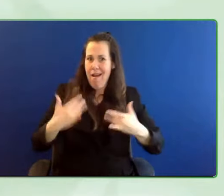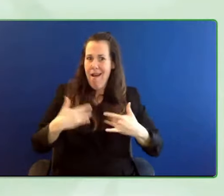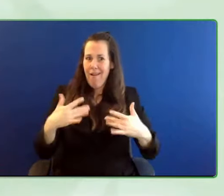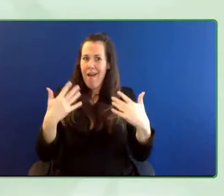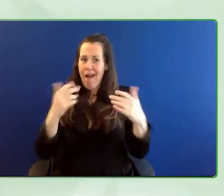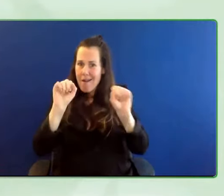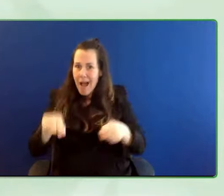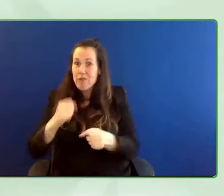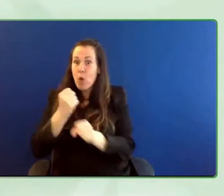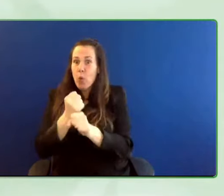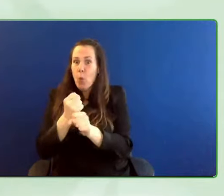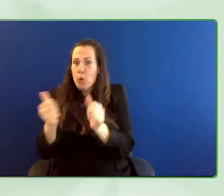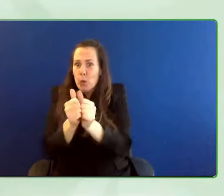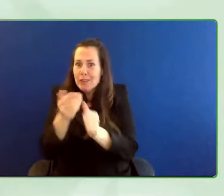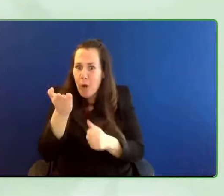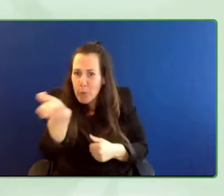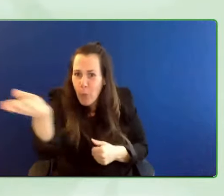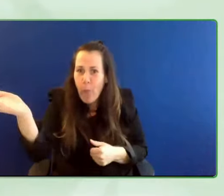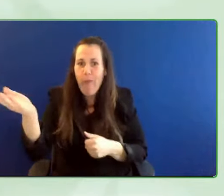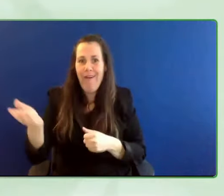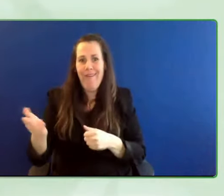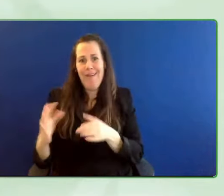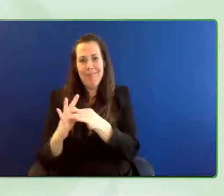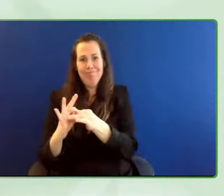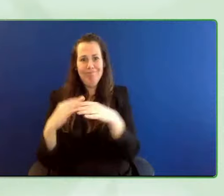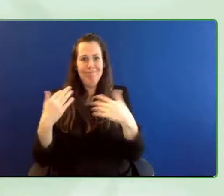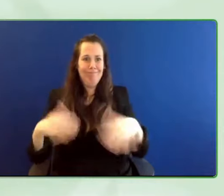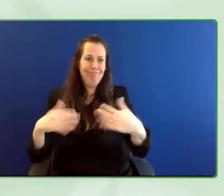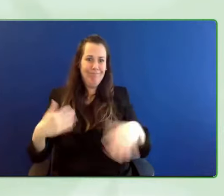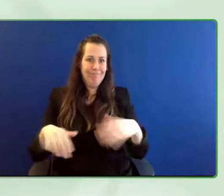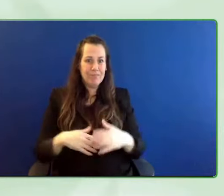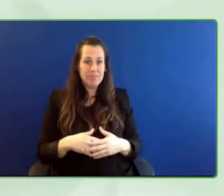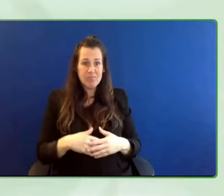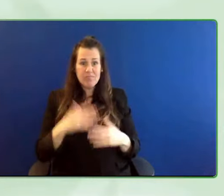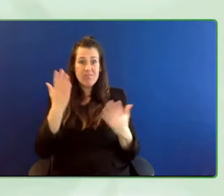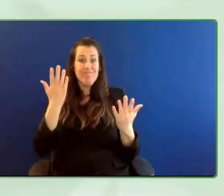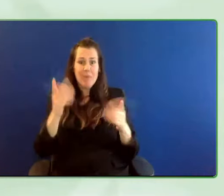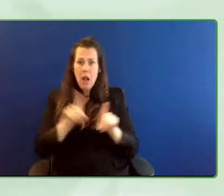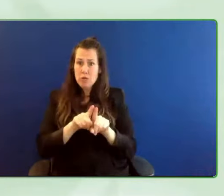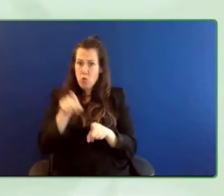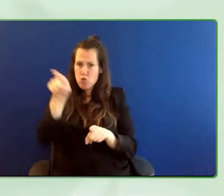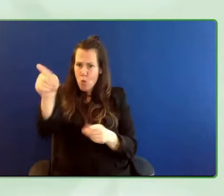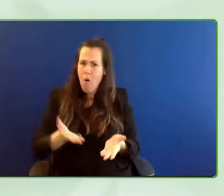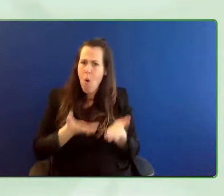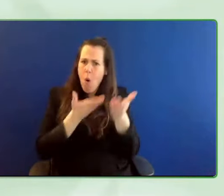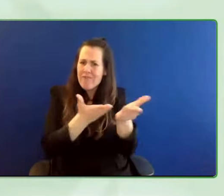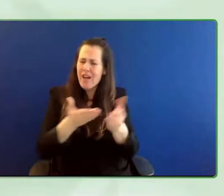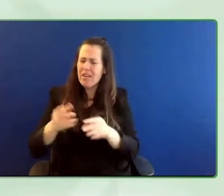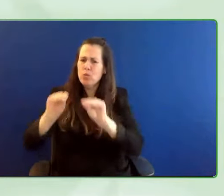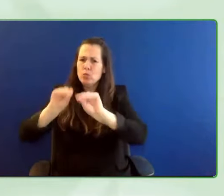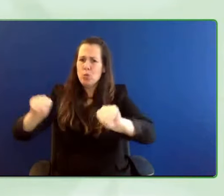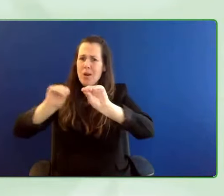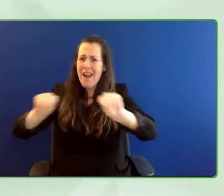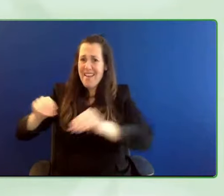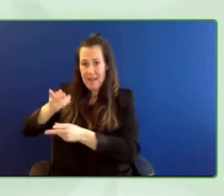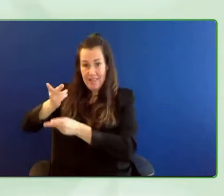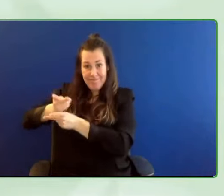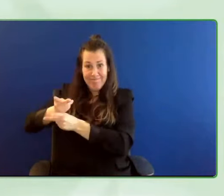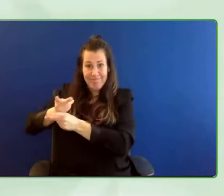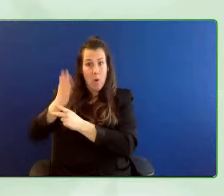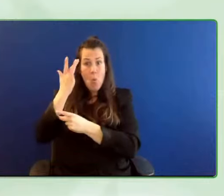including addressing nutrition and guidance needs, having supports and helping caregivers